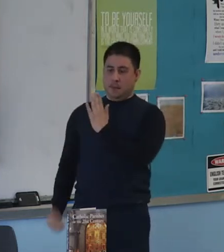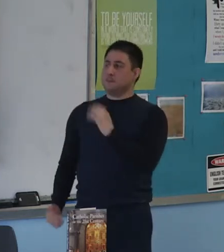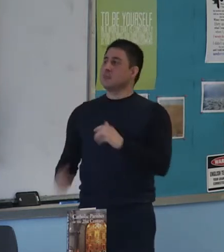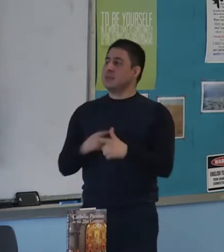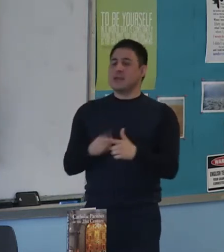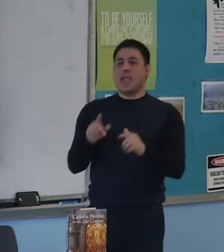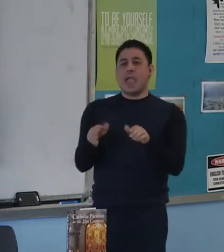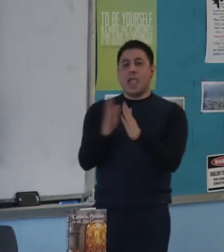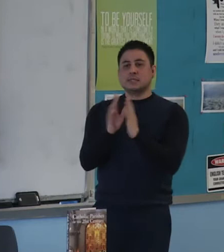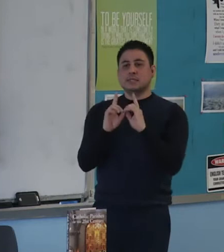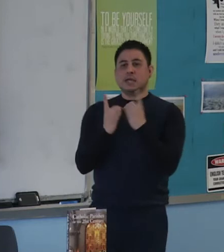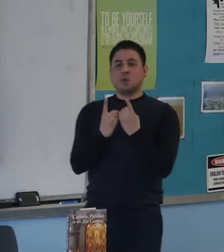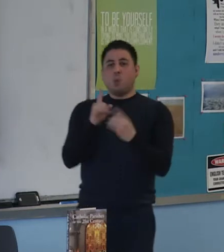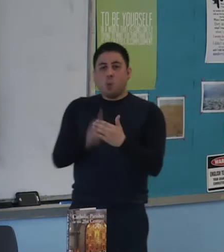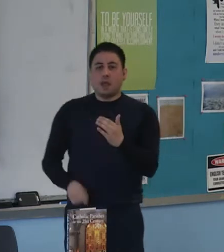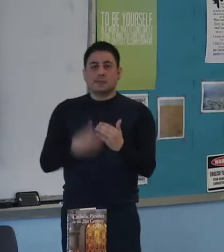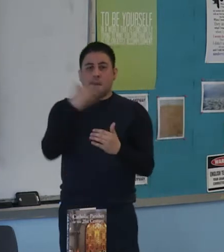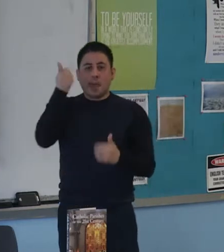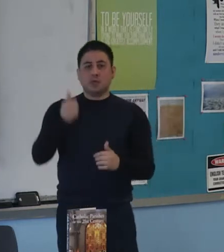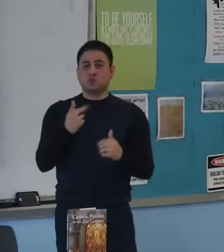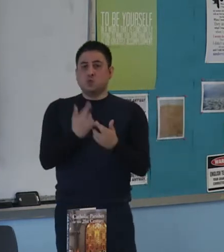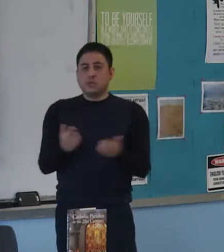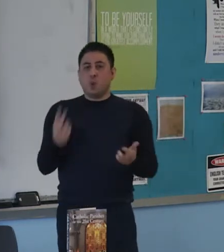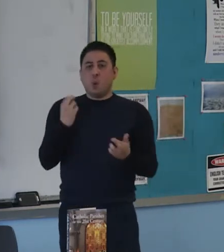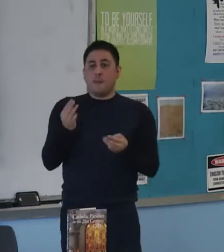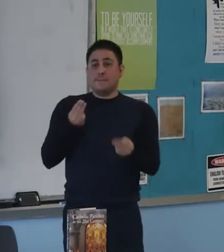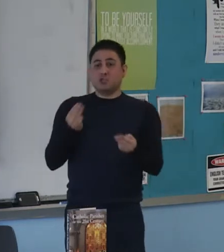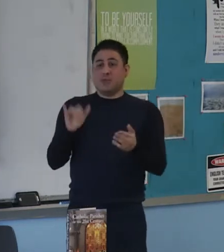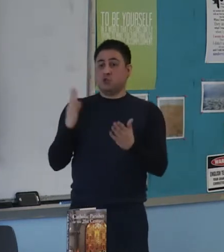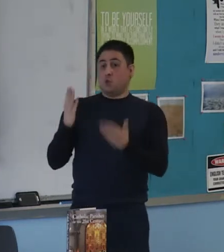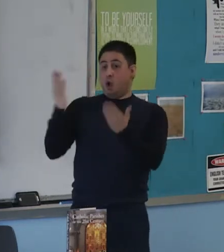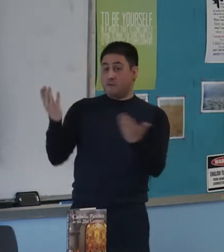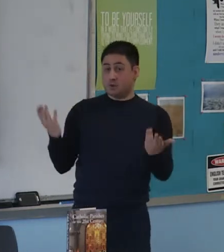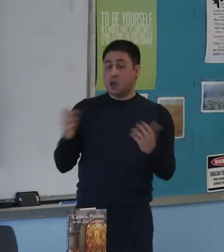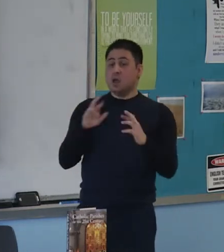what's the best resource or ministry that you're offering, and 40 percent said